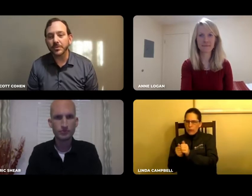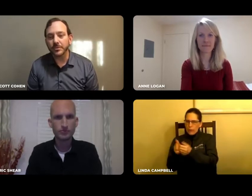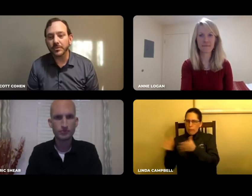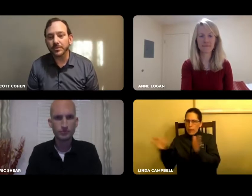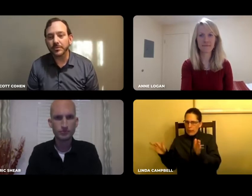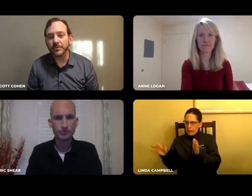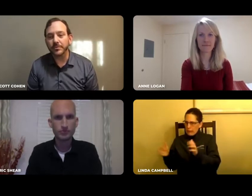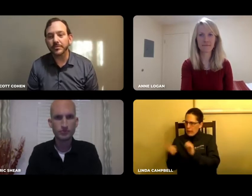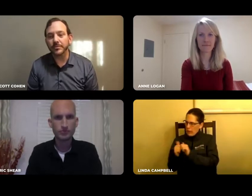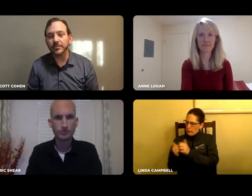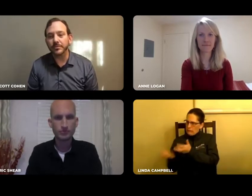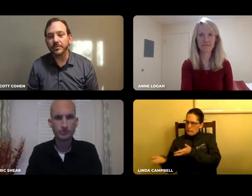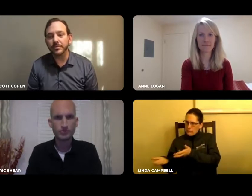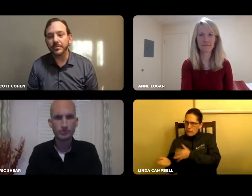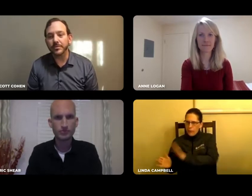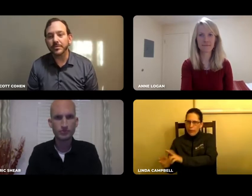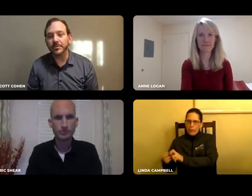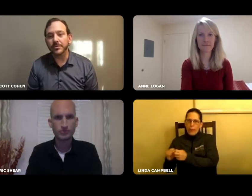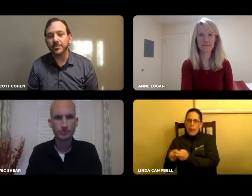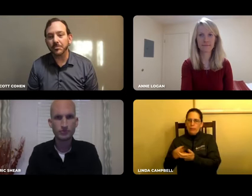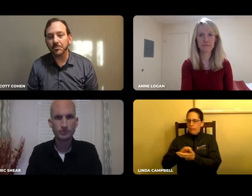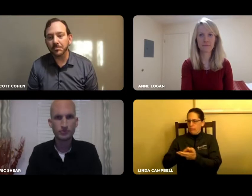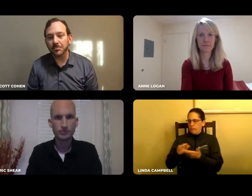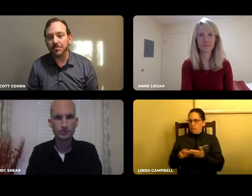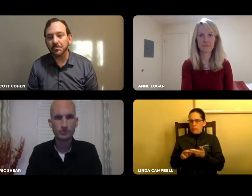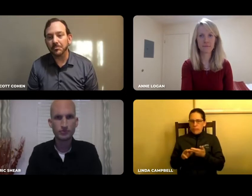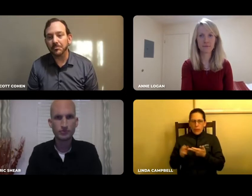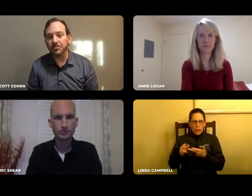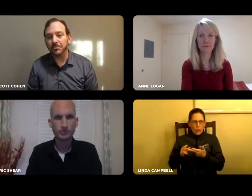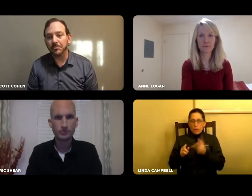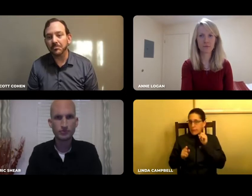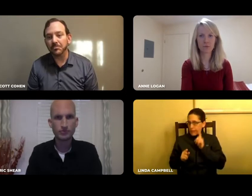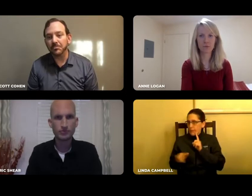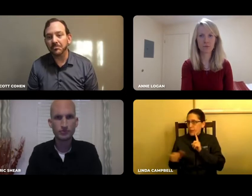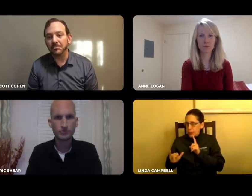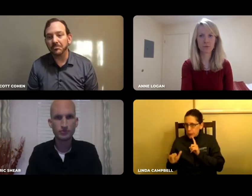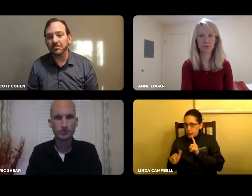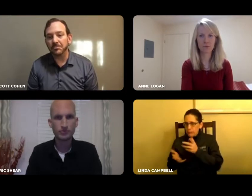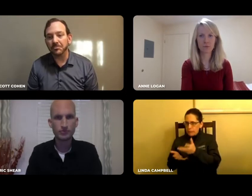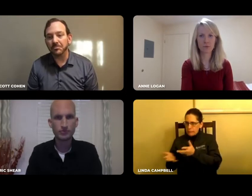work with the public to remediate problems.